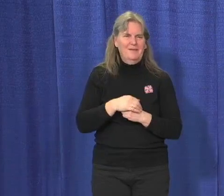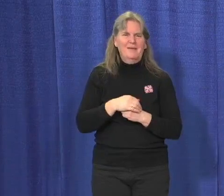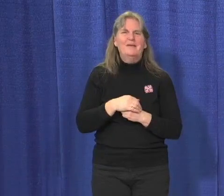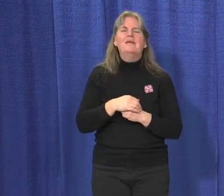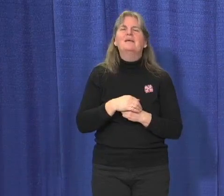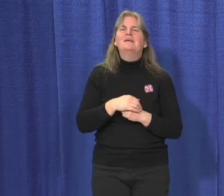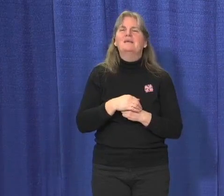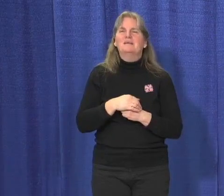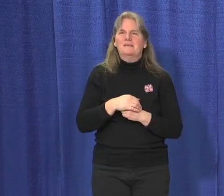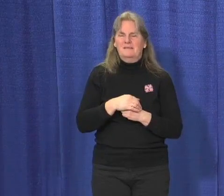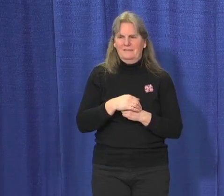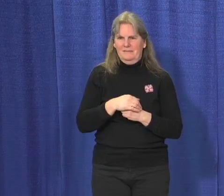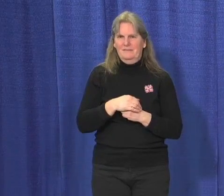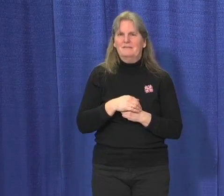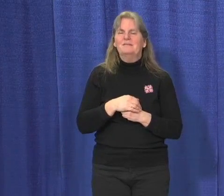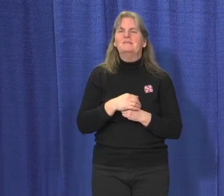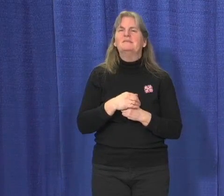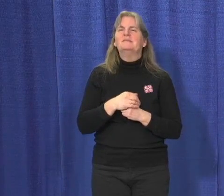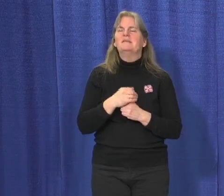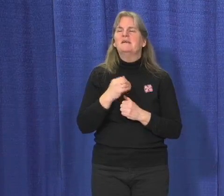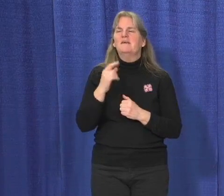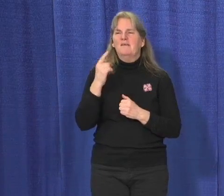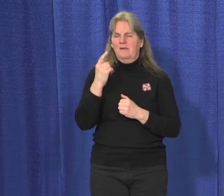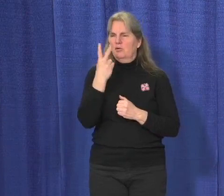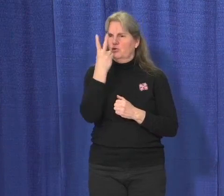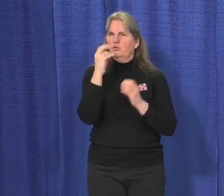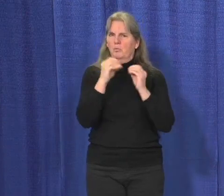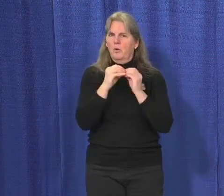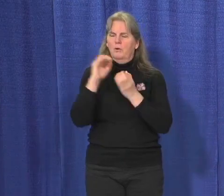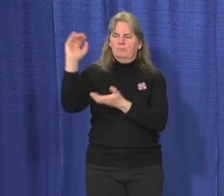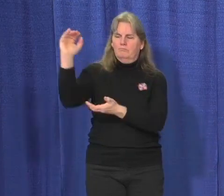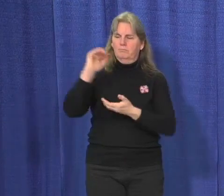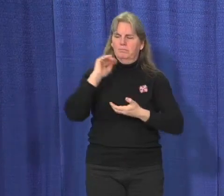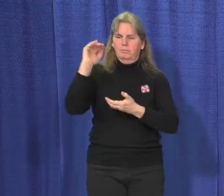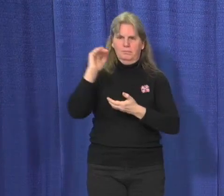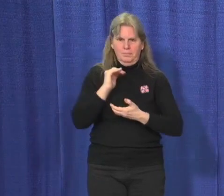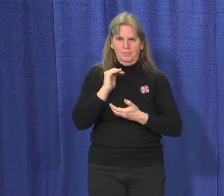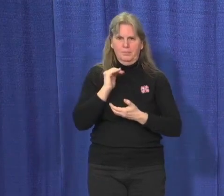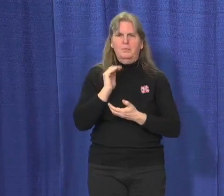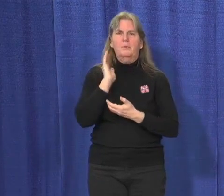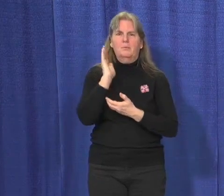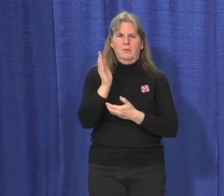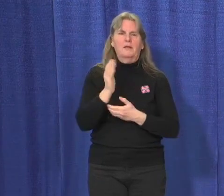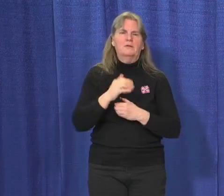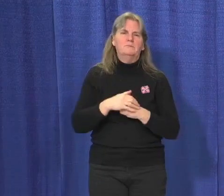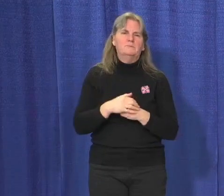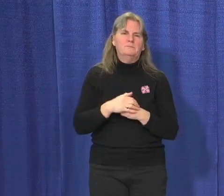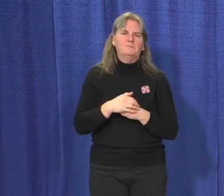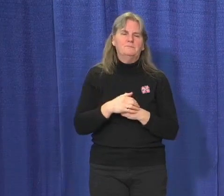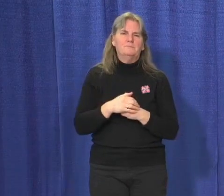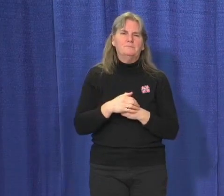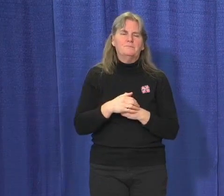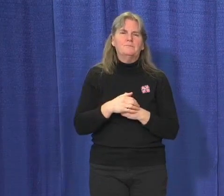the first quarter shipments are complete and we have two more shipments in our allocation for